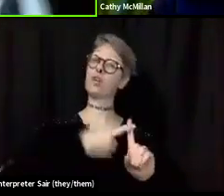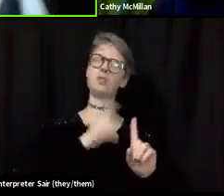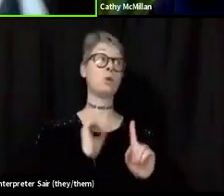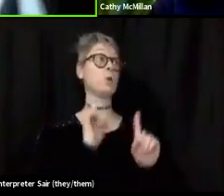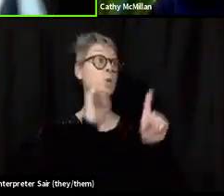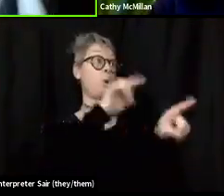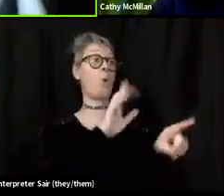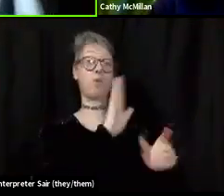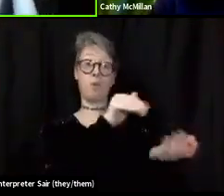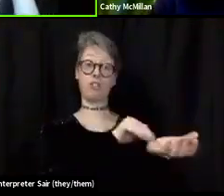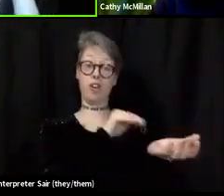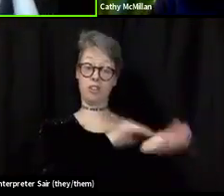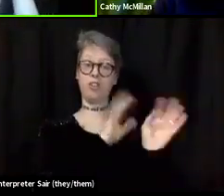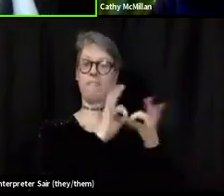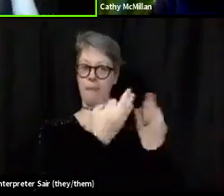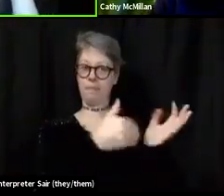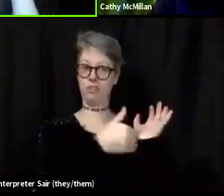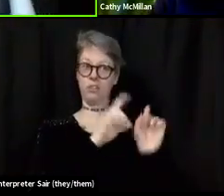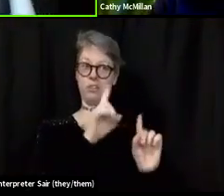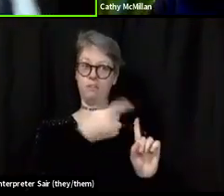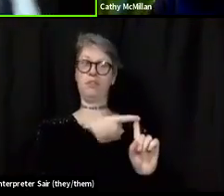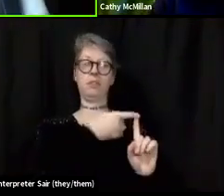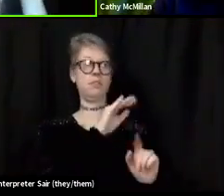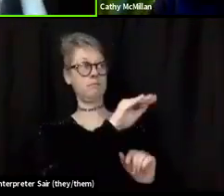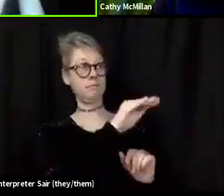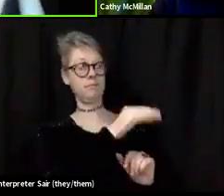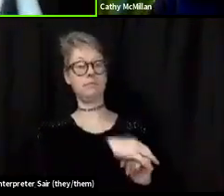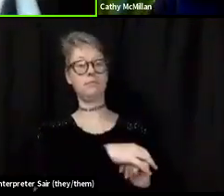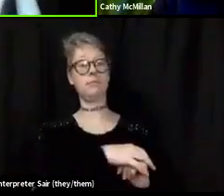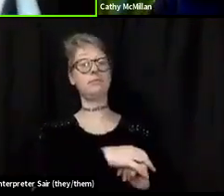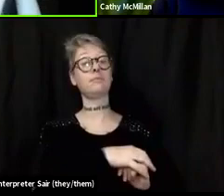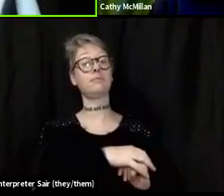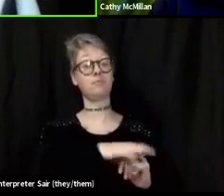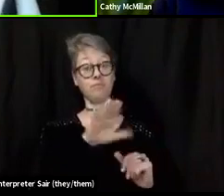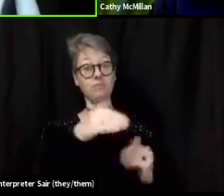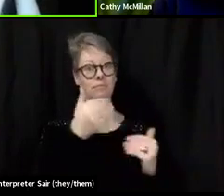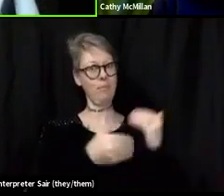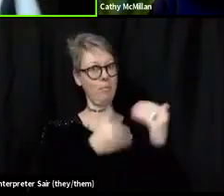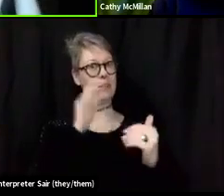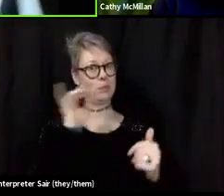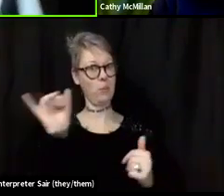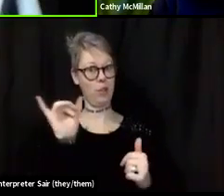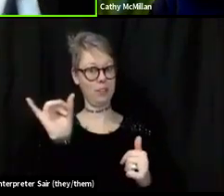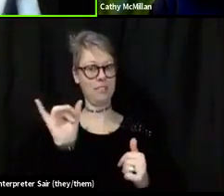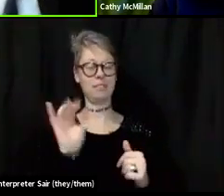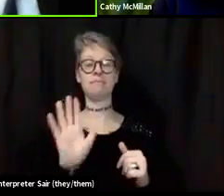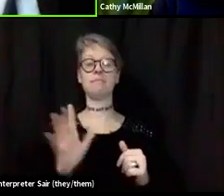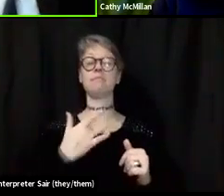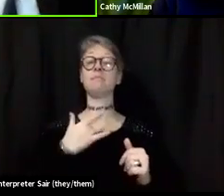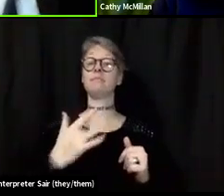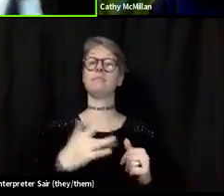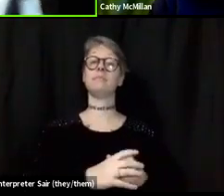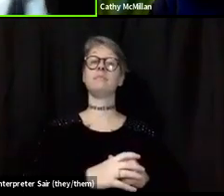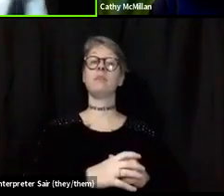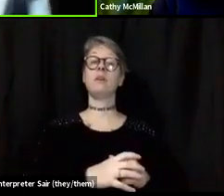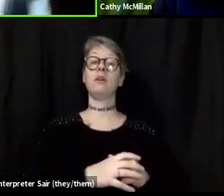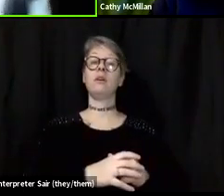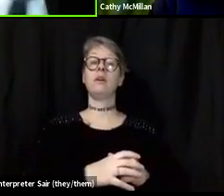So, you have to go to your doctor. Yeah, you have to go to your doctor. Yeah, you have to go to your doctor first. This is what a lot of the. hough. So, you have to go to